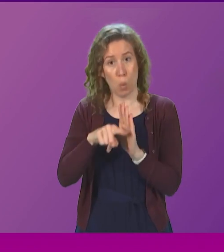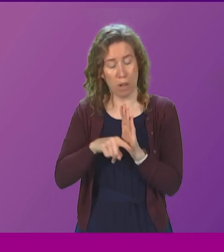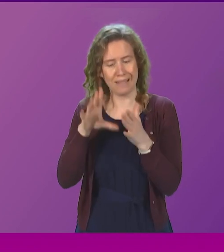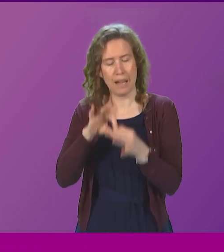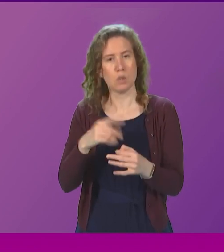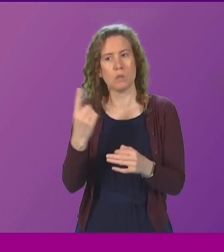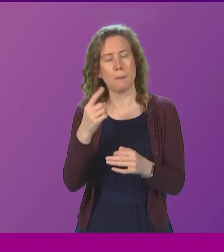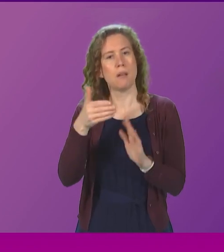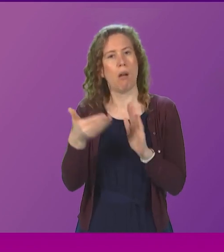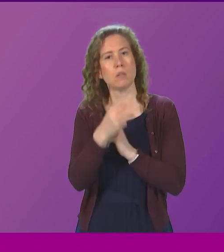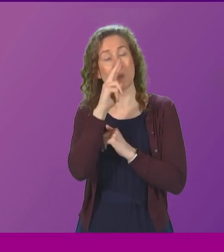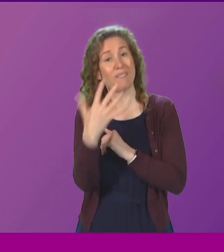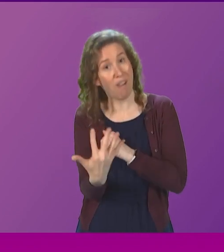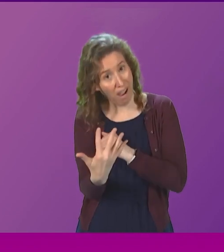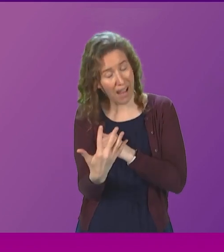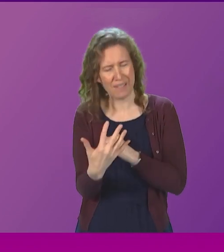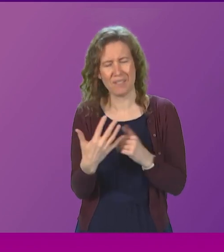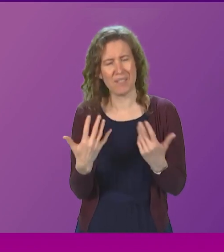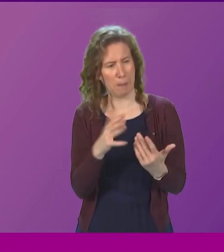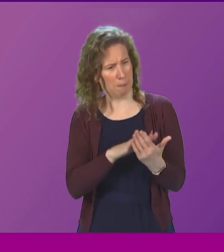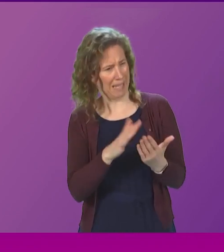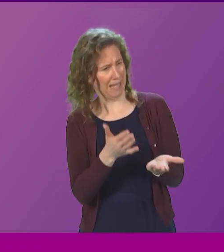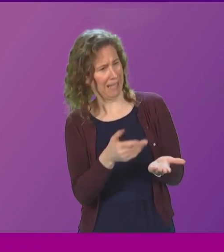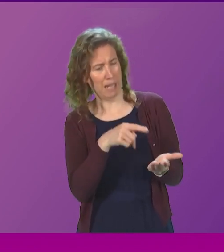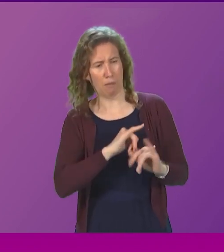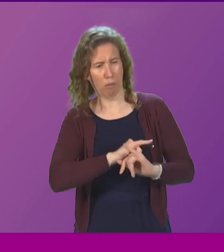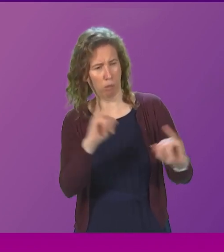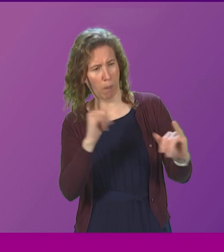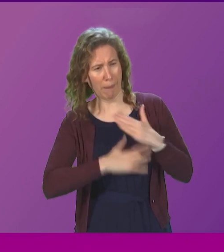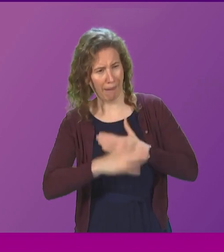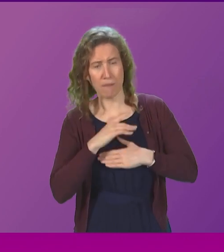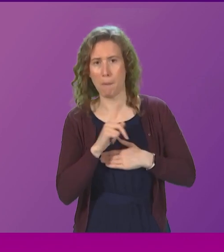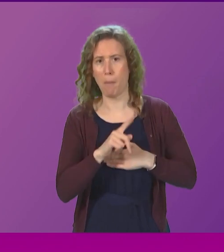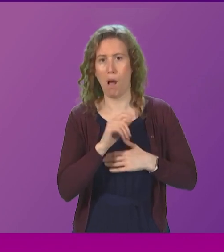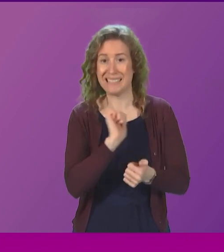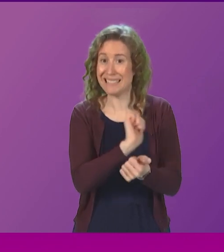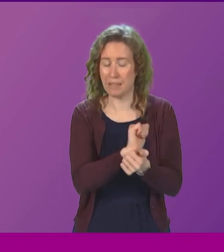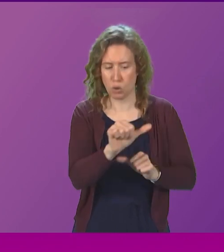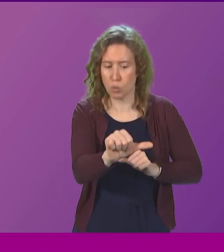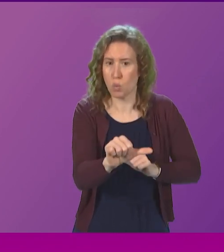Will Humza Yousaf tell the people of Scotland whether he thinks that those guidelines should